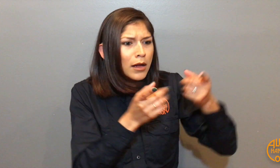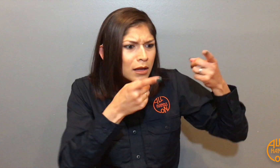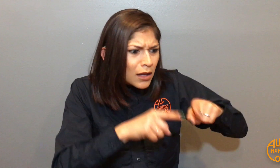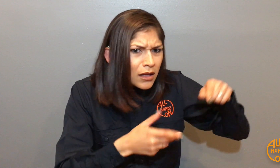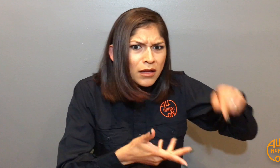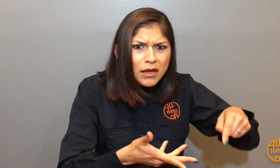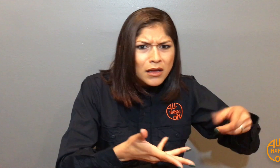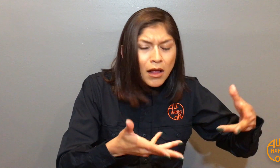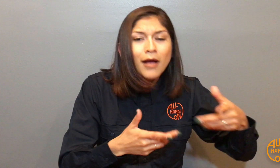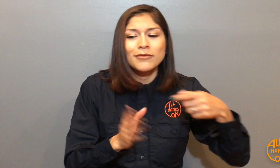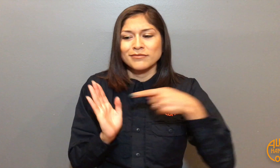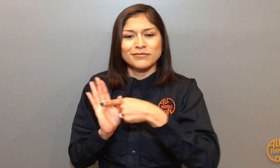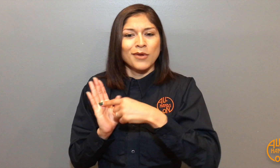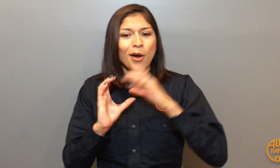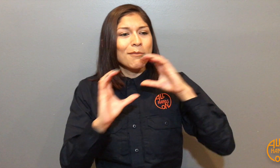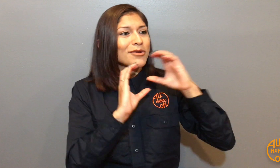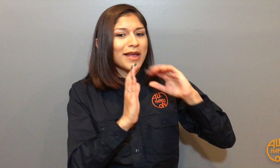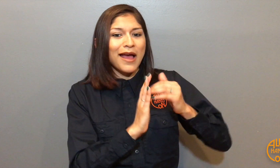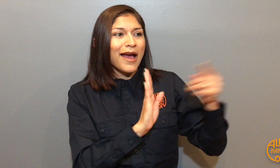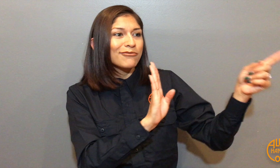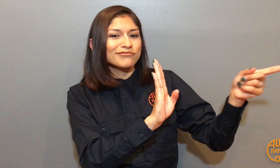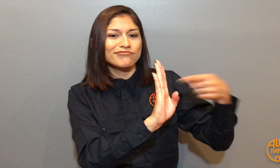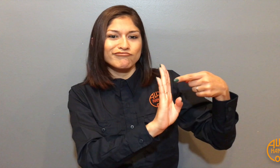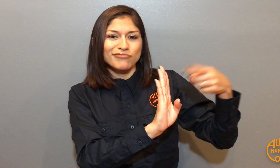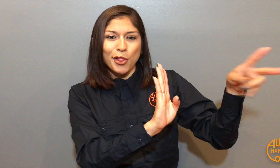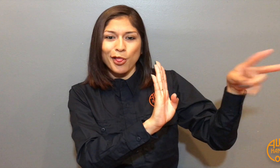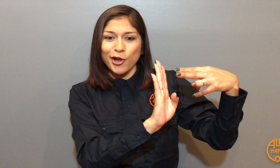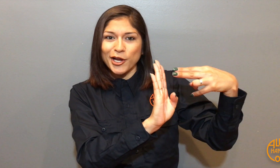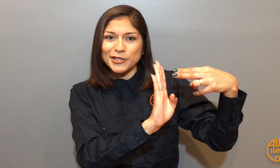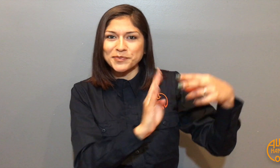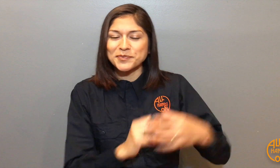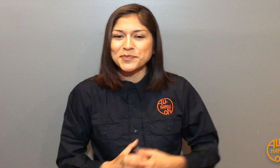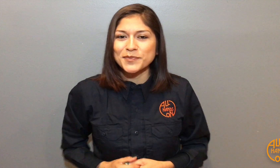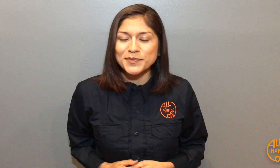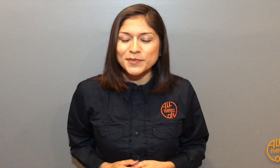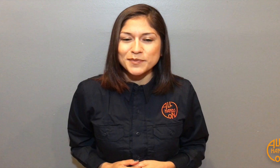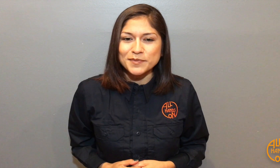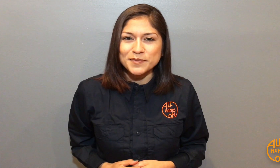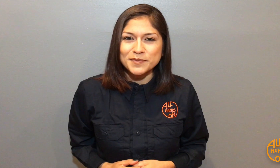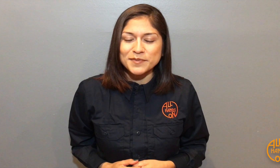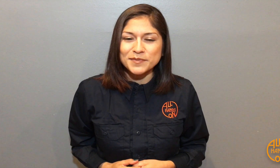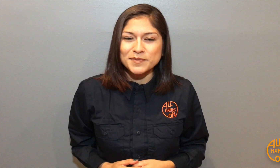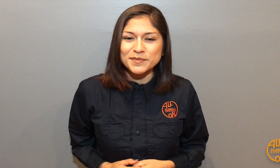ambulance arrives you can show them that you checked this box off